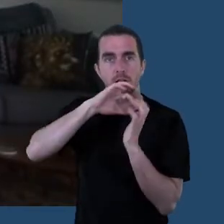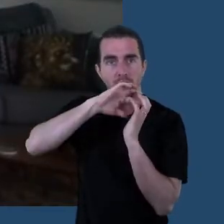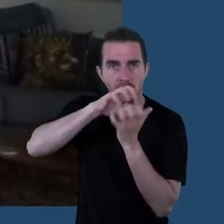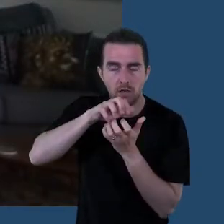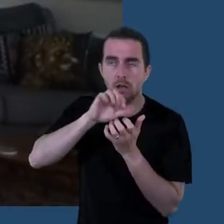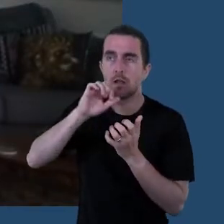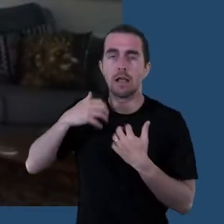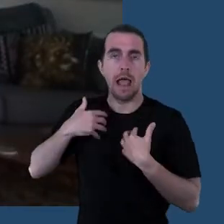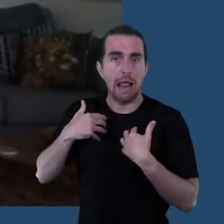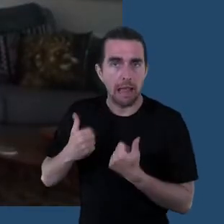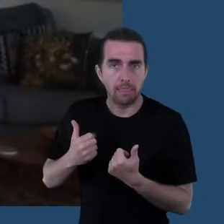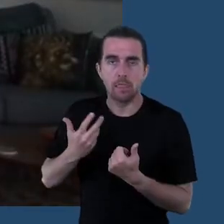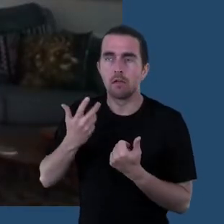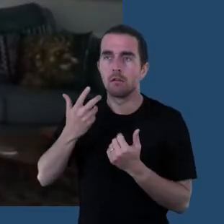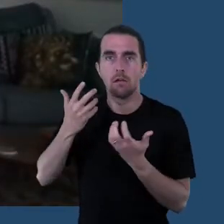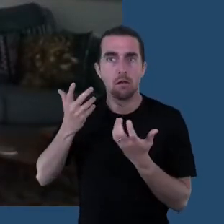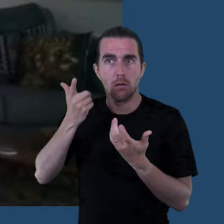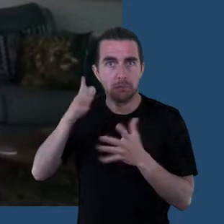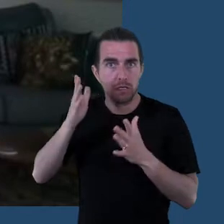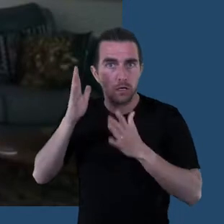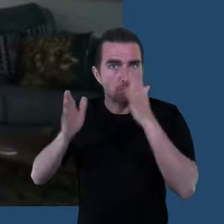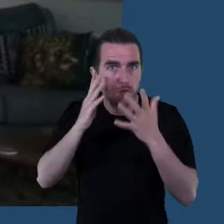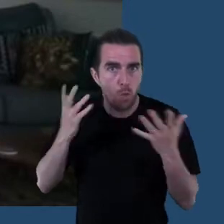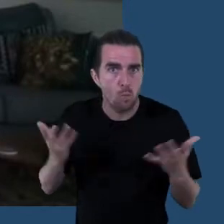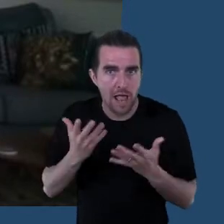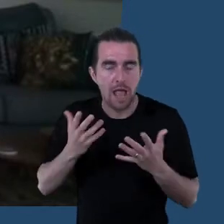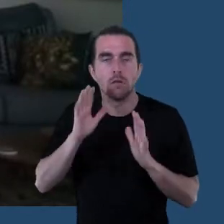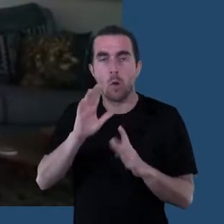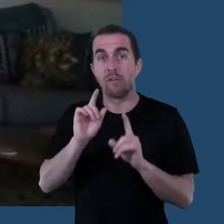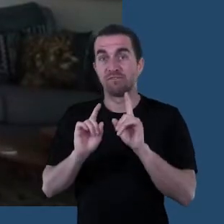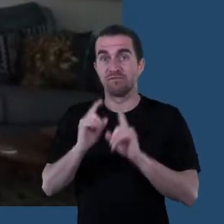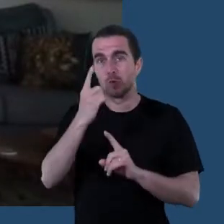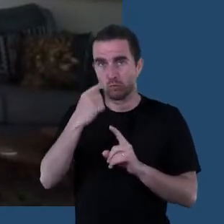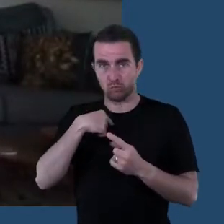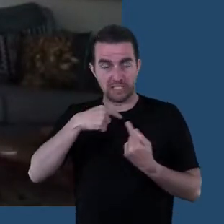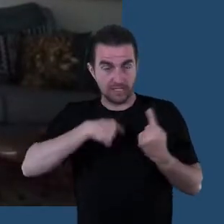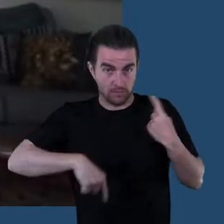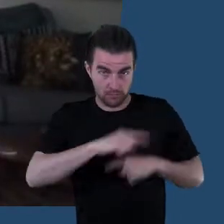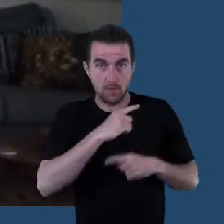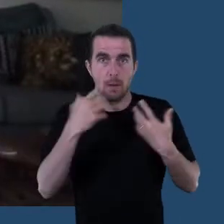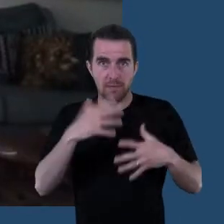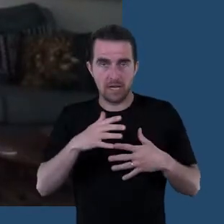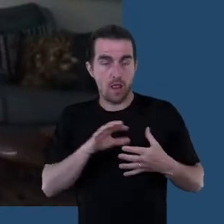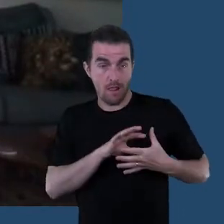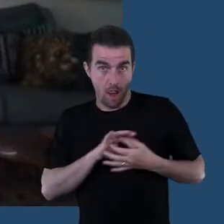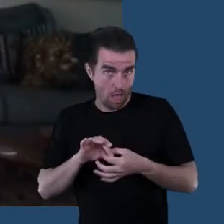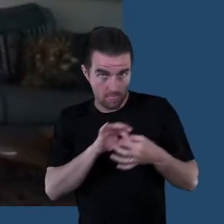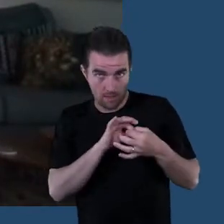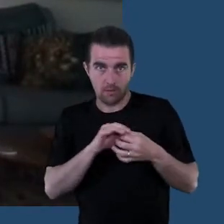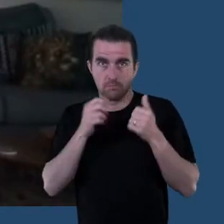about its health, about its movements, about a whole range of things. So the first thing we did, a group of us at the museum got together,